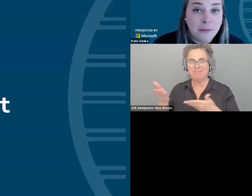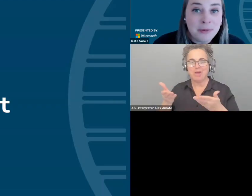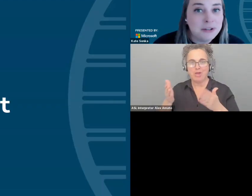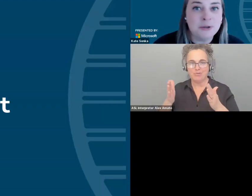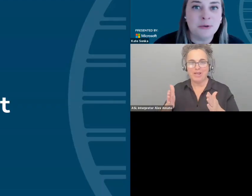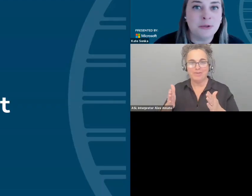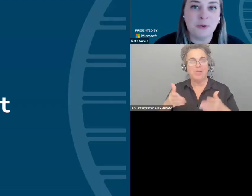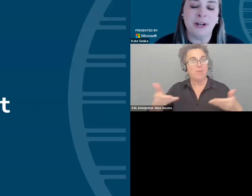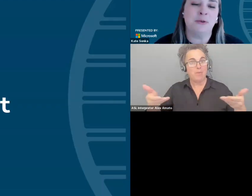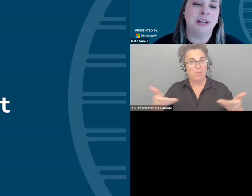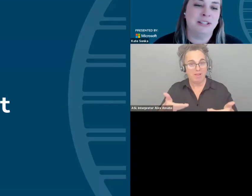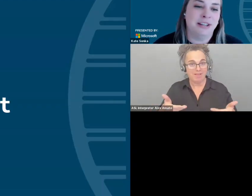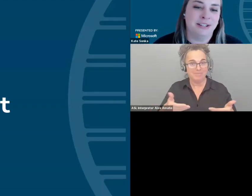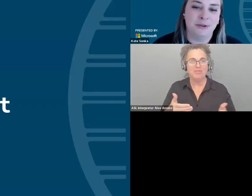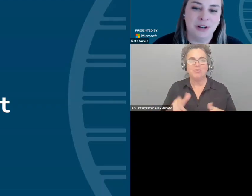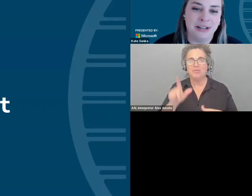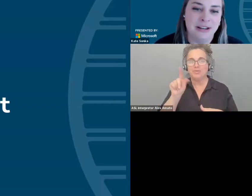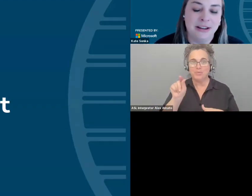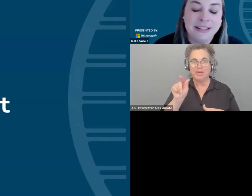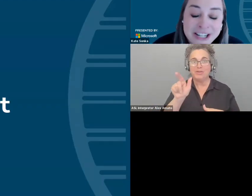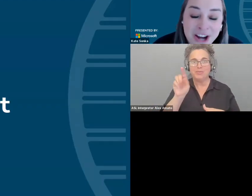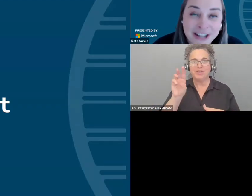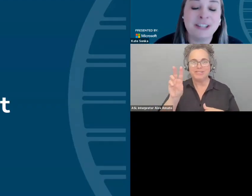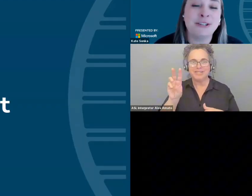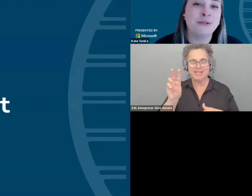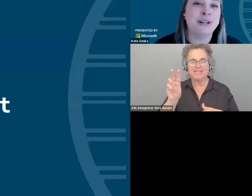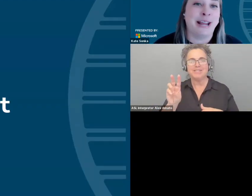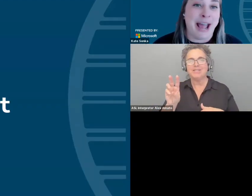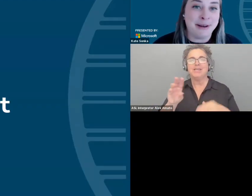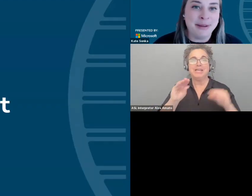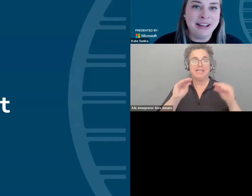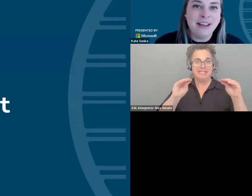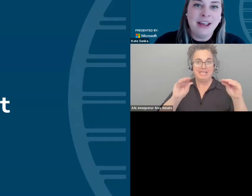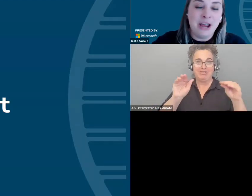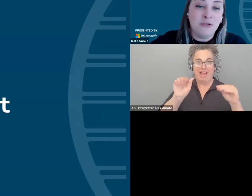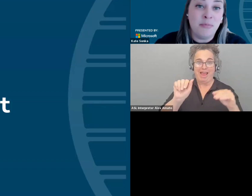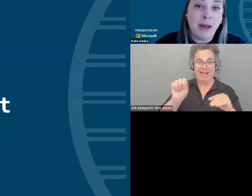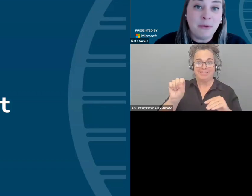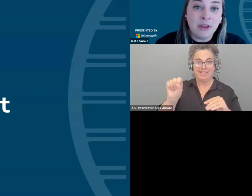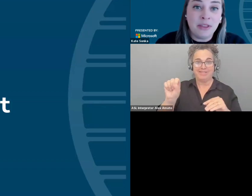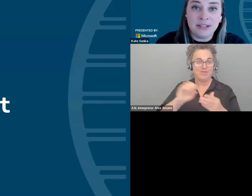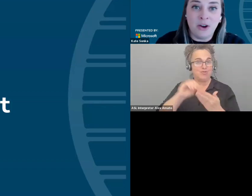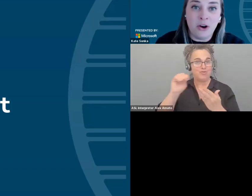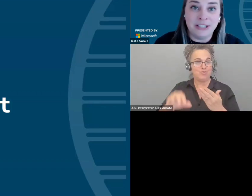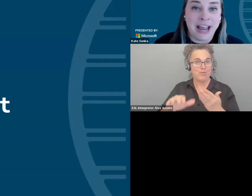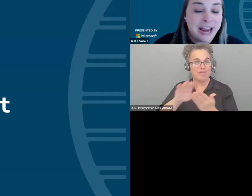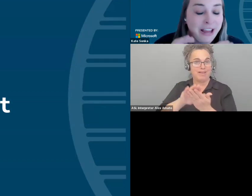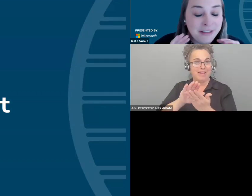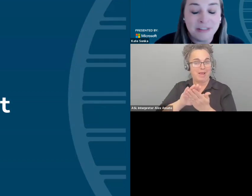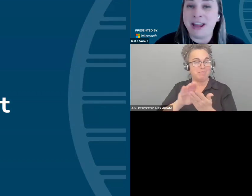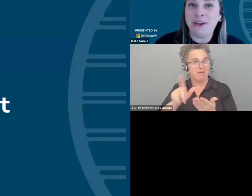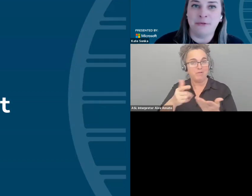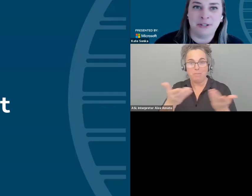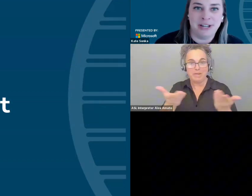Welcome to the 2026 Student Teach Access Student Academy. If you've been with us all day, thank you